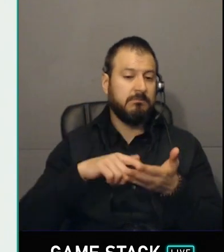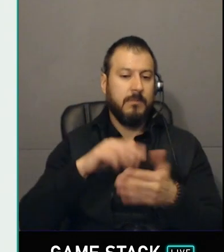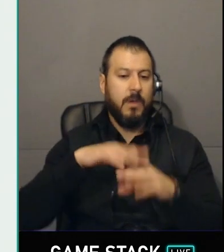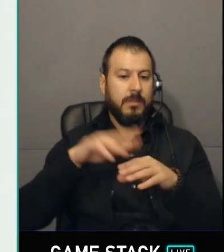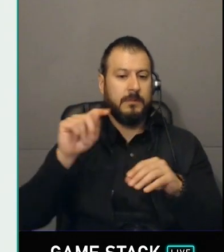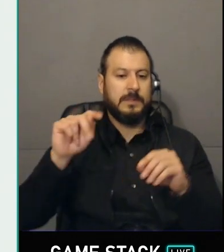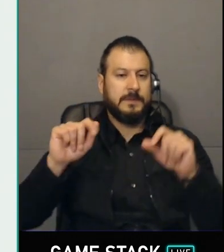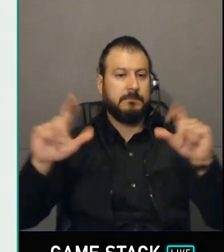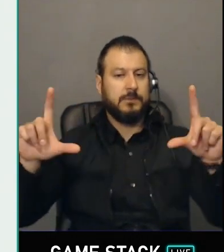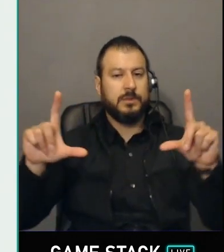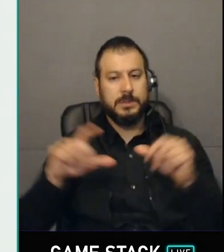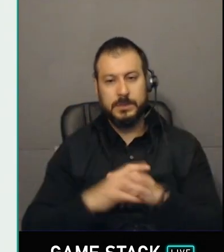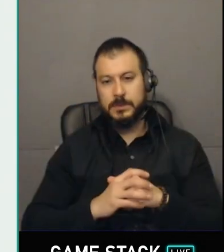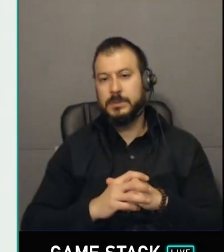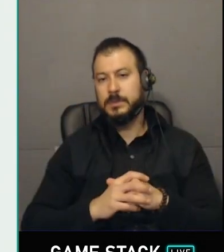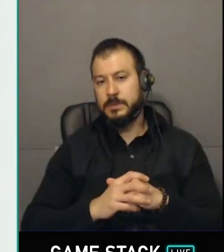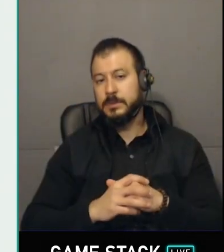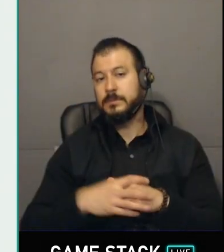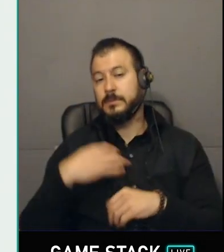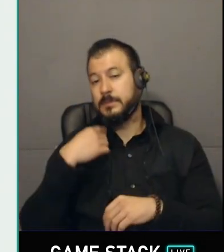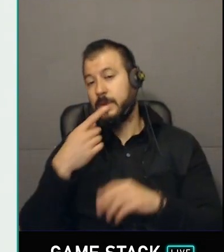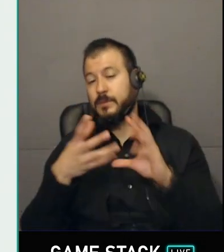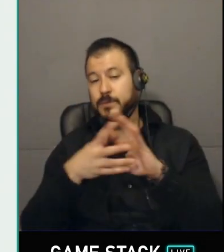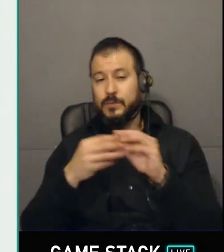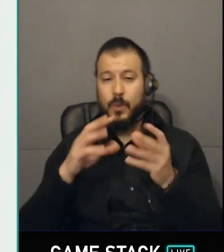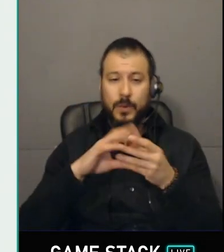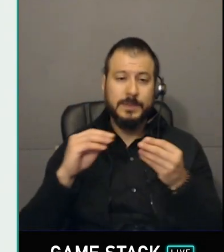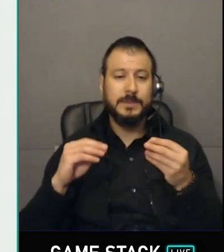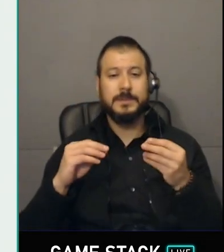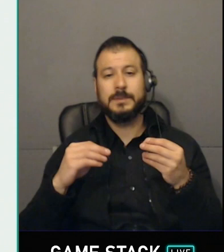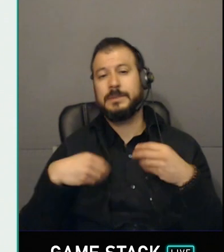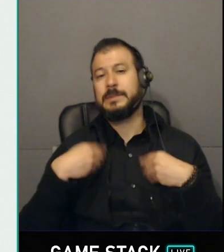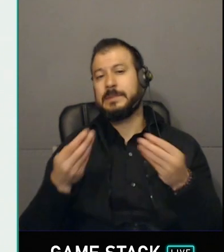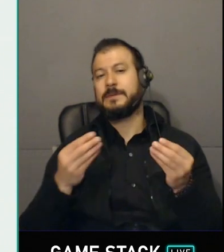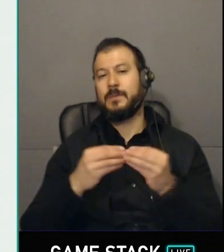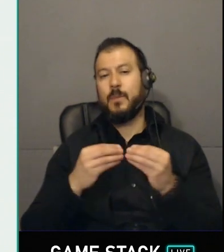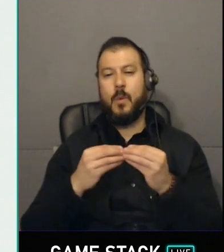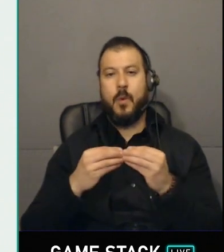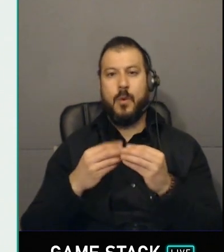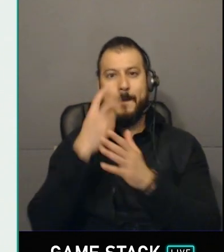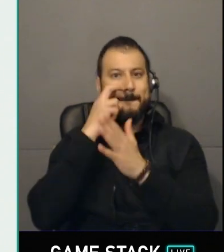It helps us tell our stories, it gives us immersion, helps with gameplay,